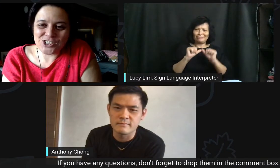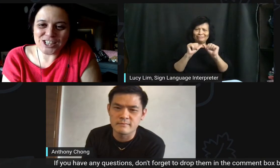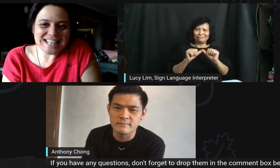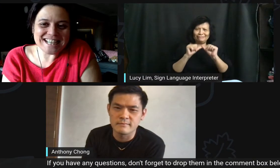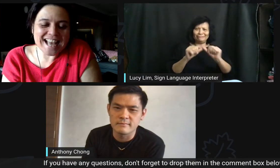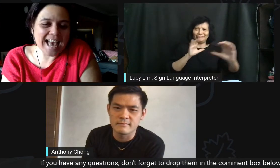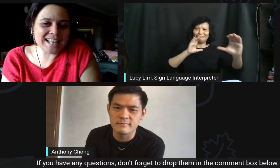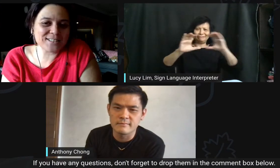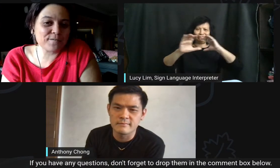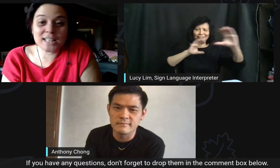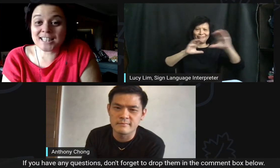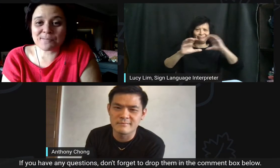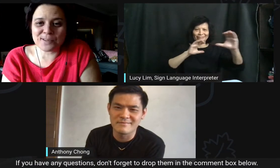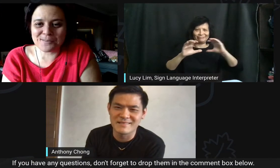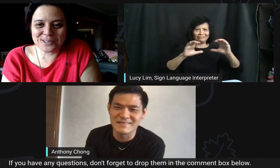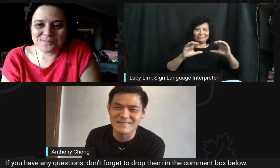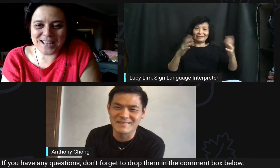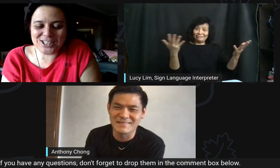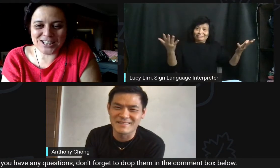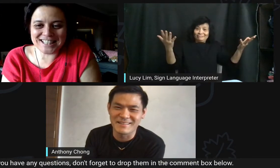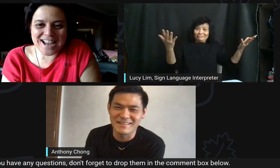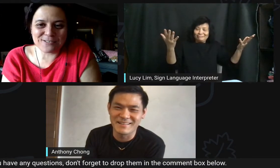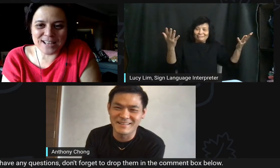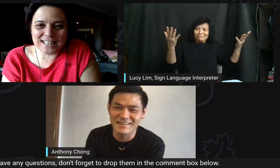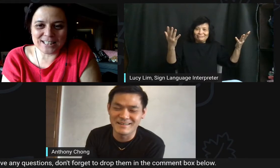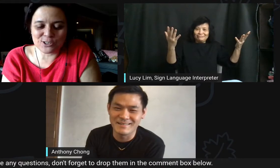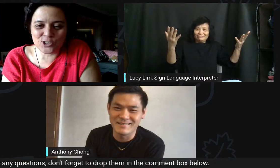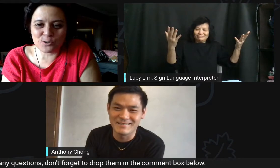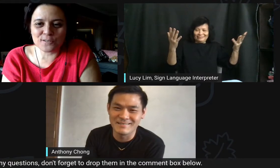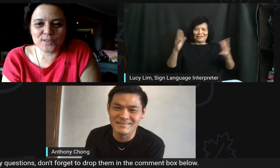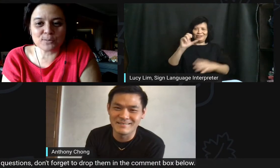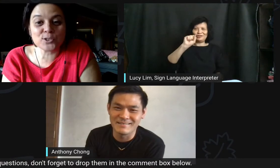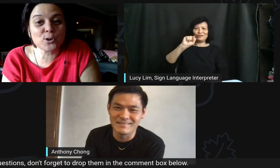Sheena has fixed the problem and she's now ready to show the film.